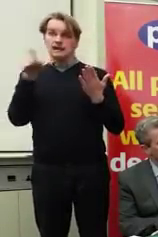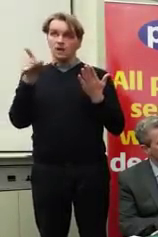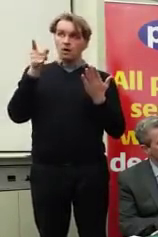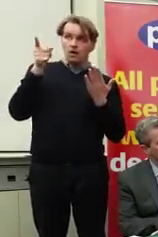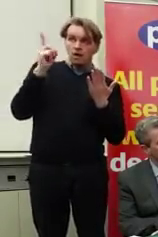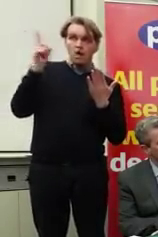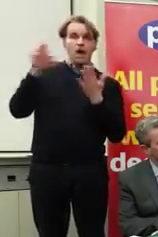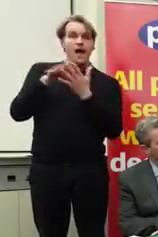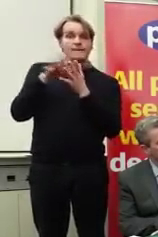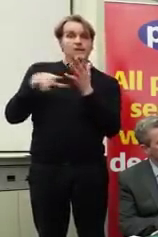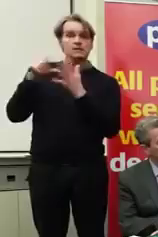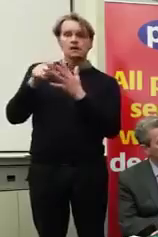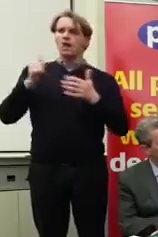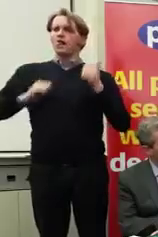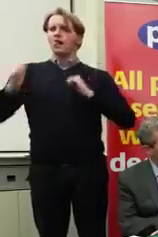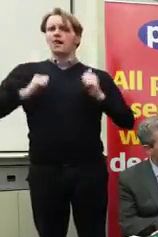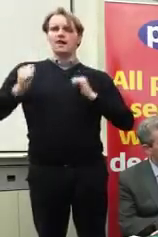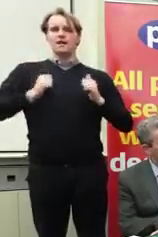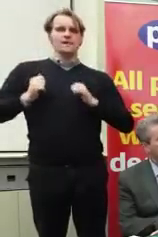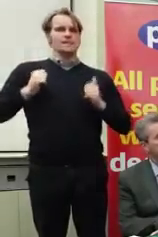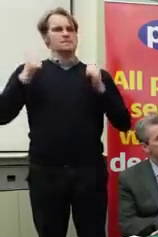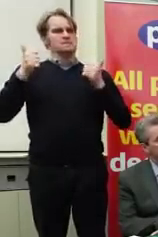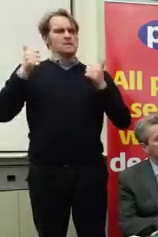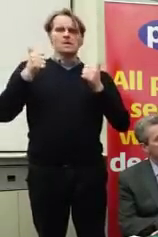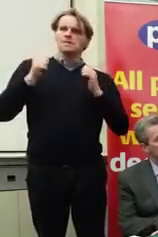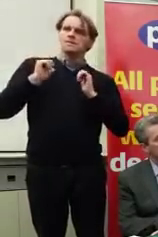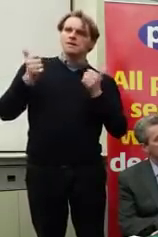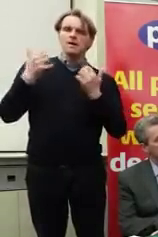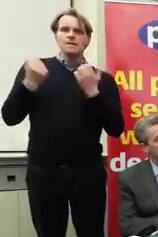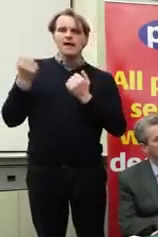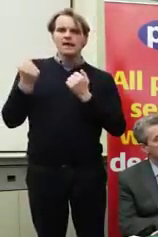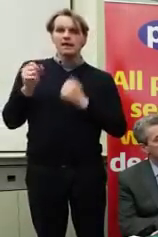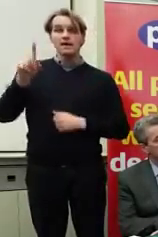boasting as though pay was uplifting in some way and what the OBR said basically